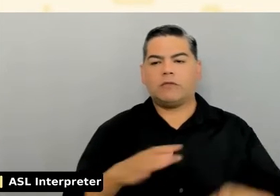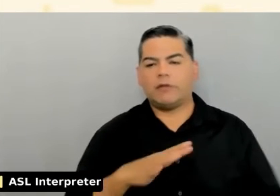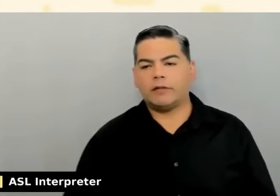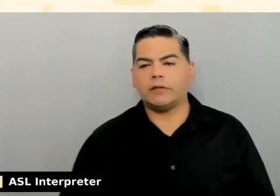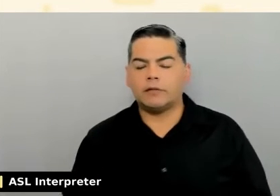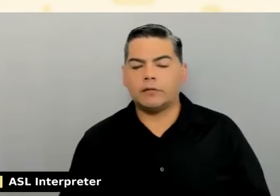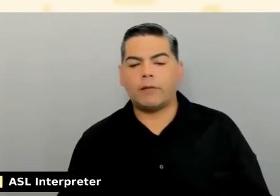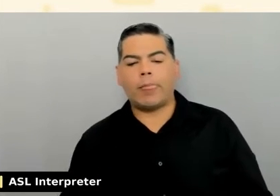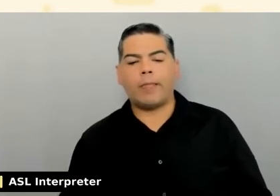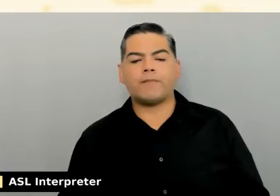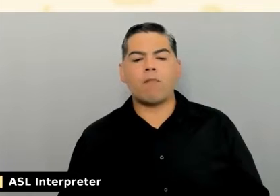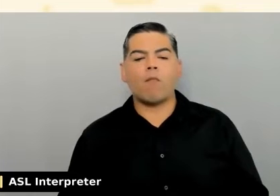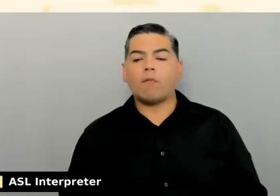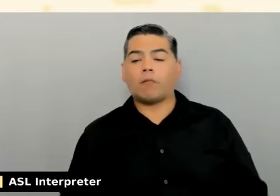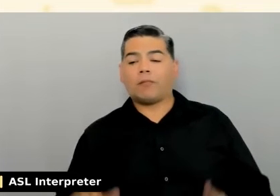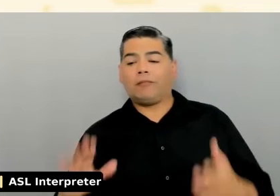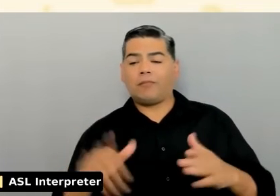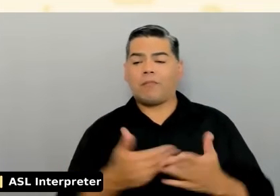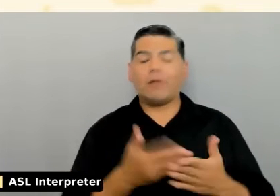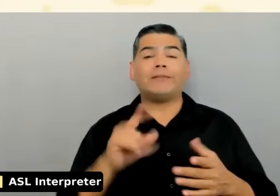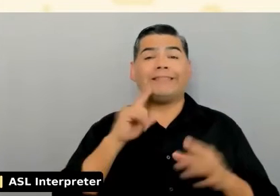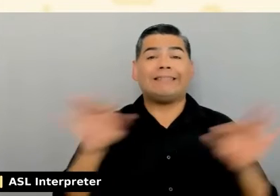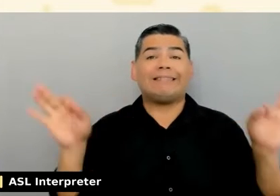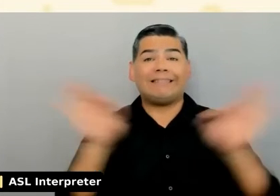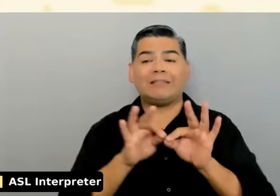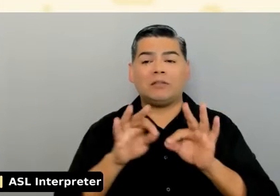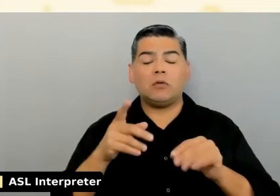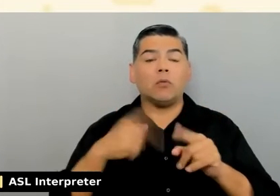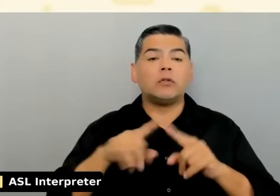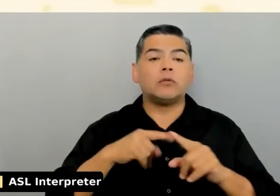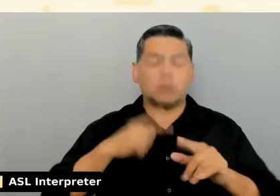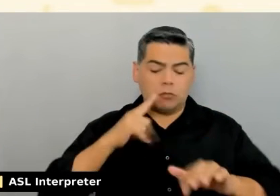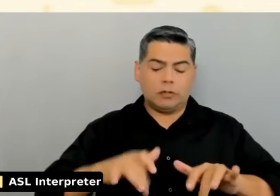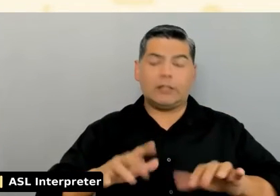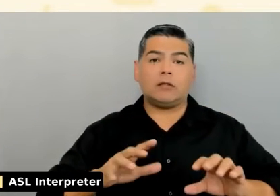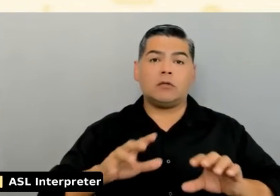All this is important when we are looking at implementing keyboard access.